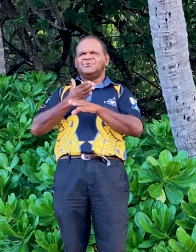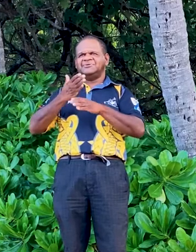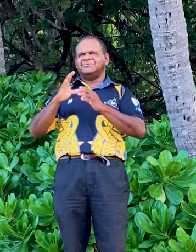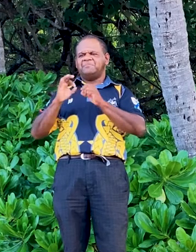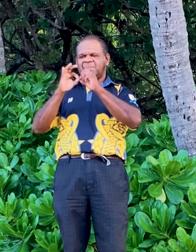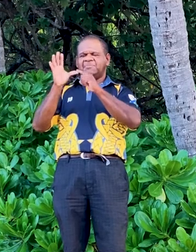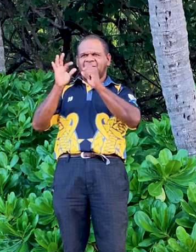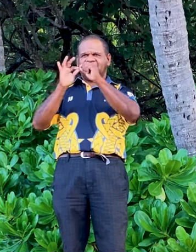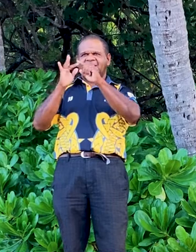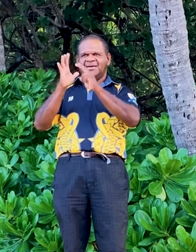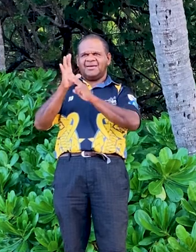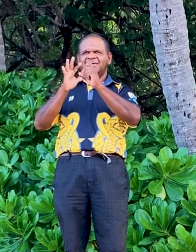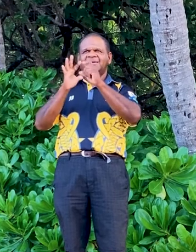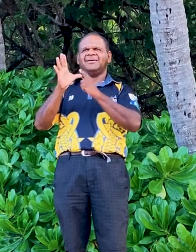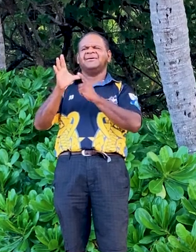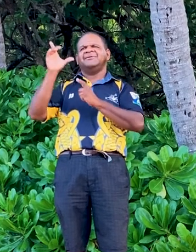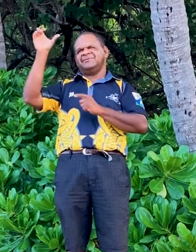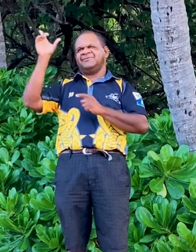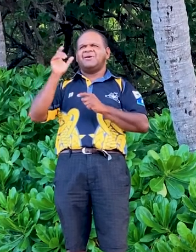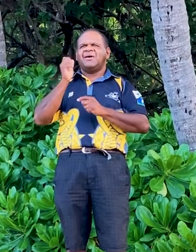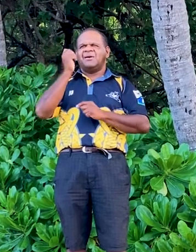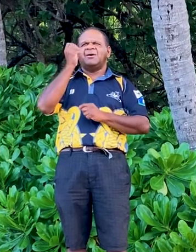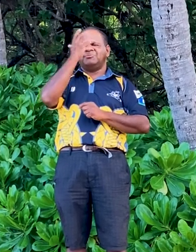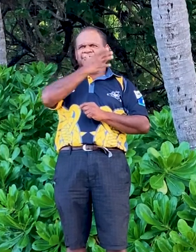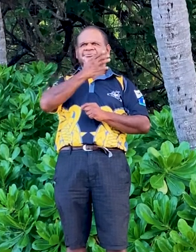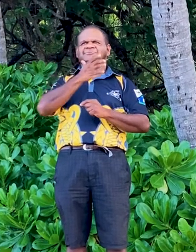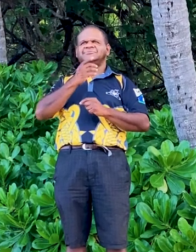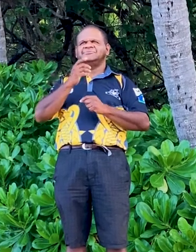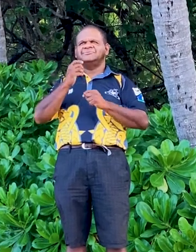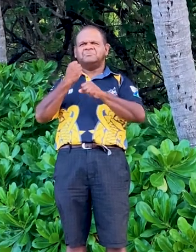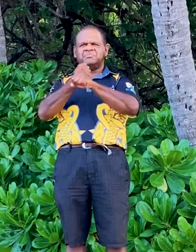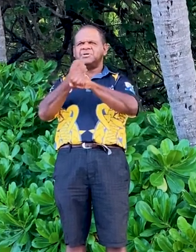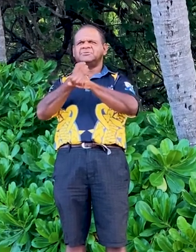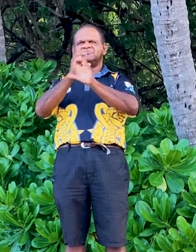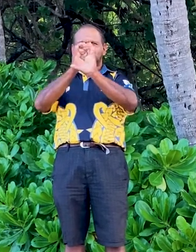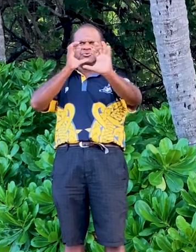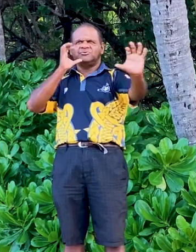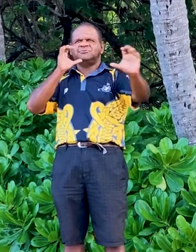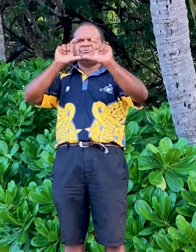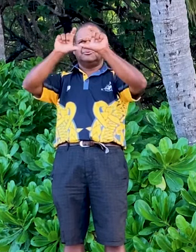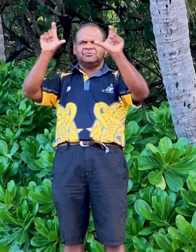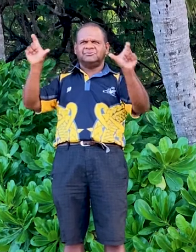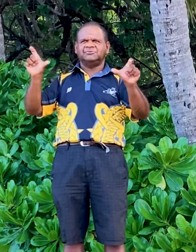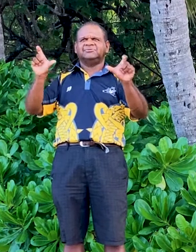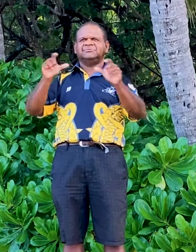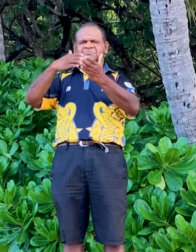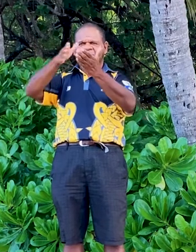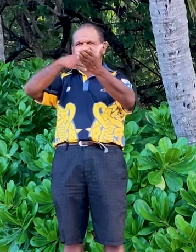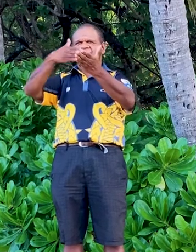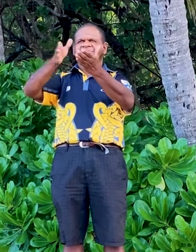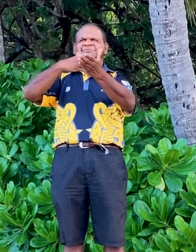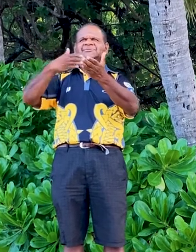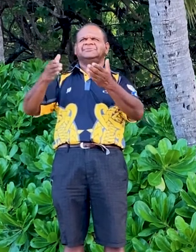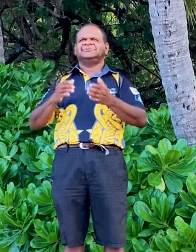I used to work in Babinda creating Aboriginal art including didgeridoo and boomerangs.